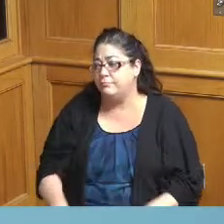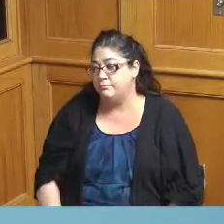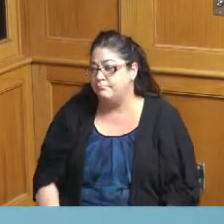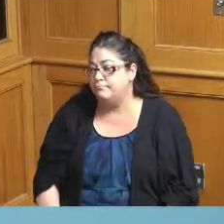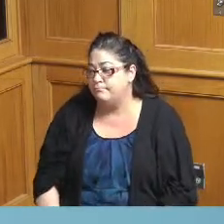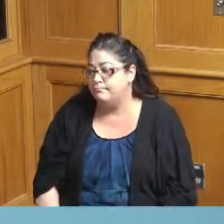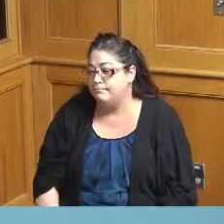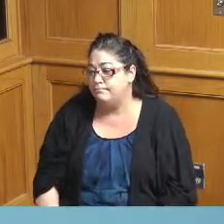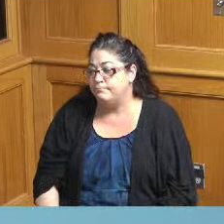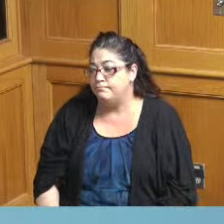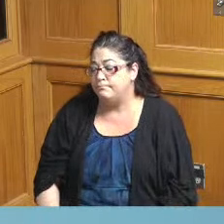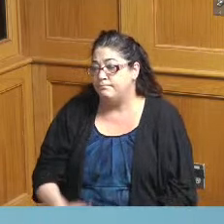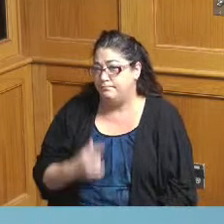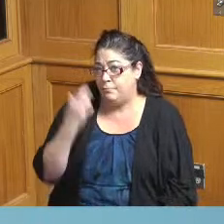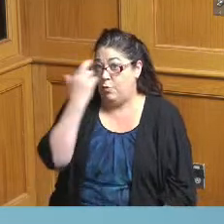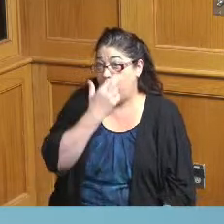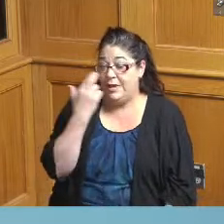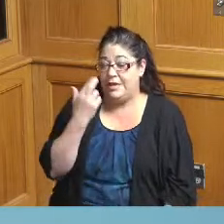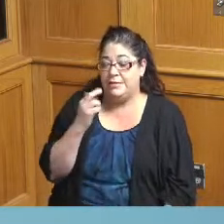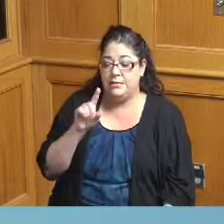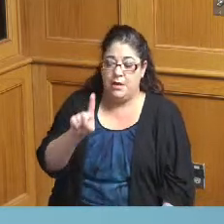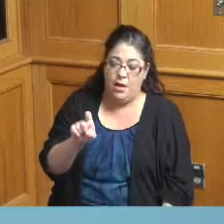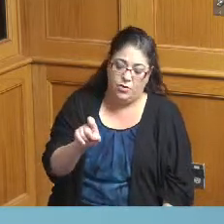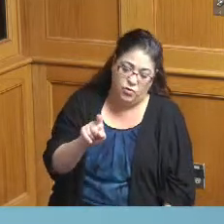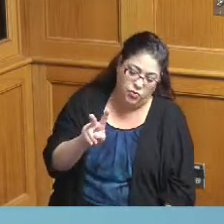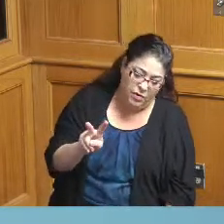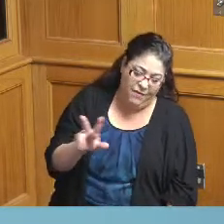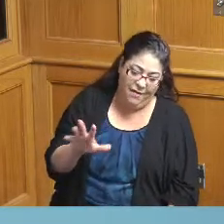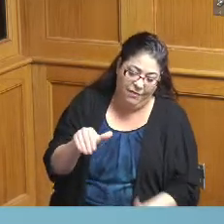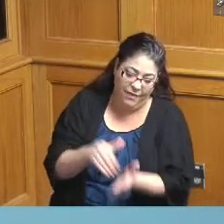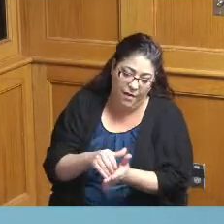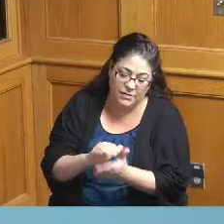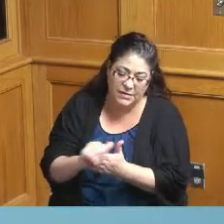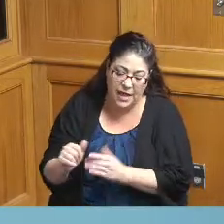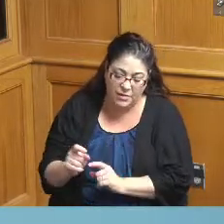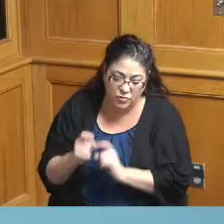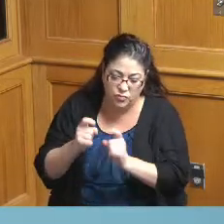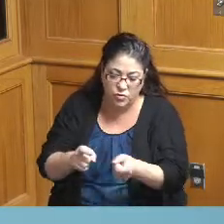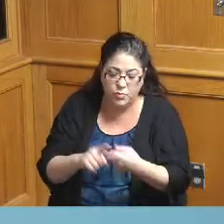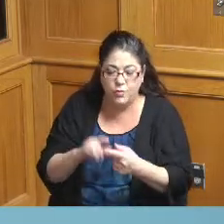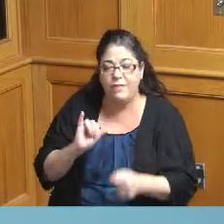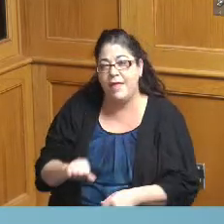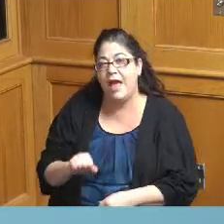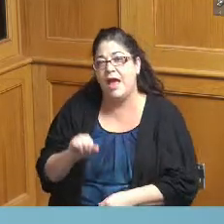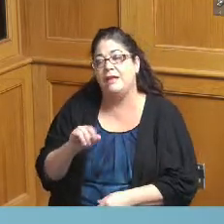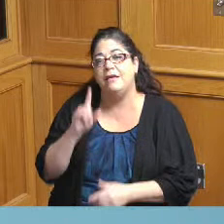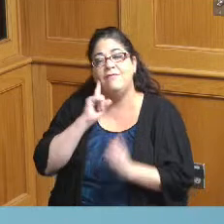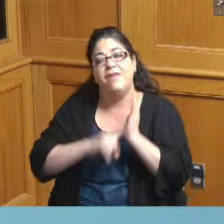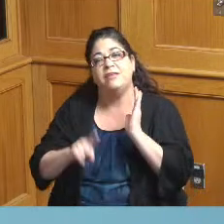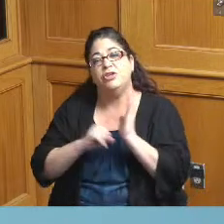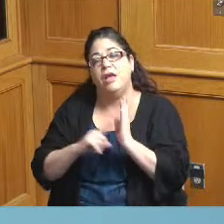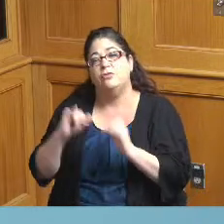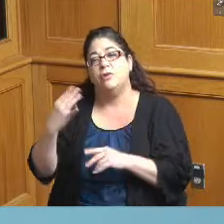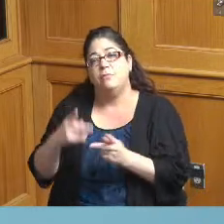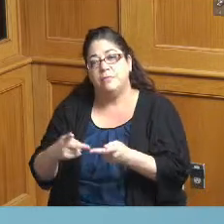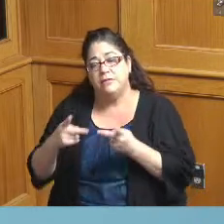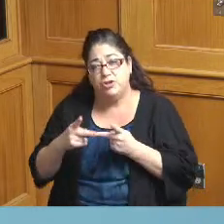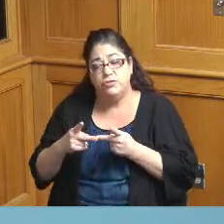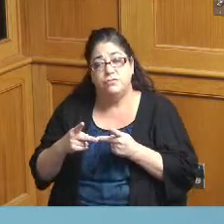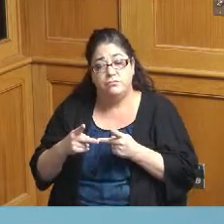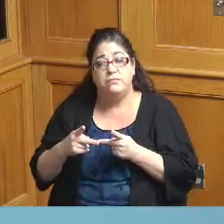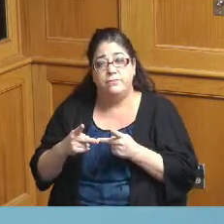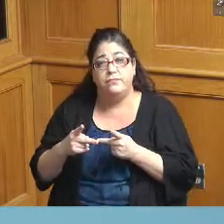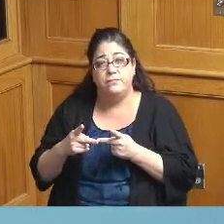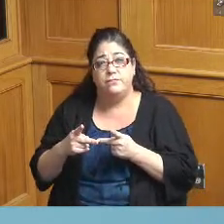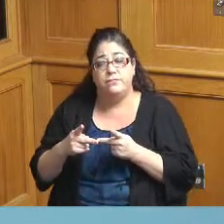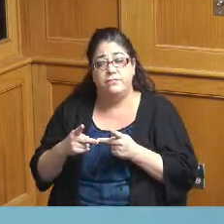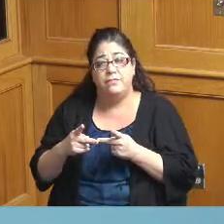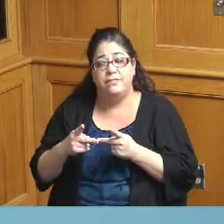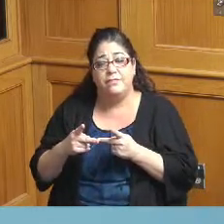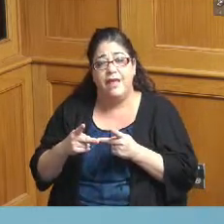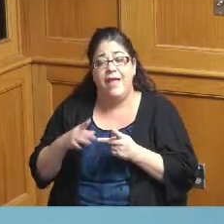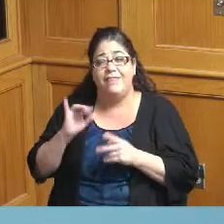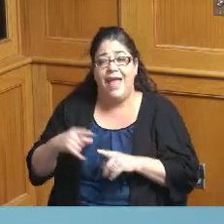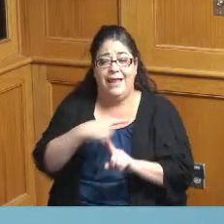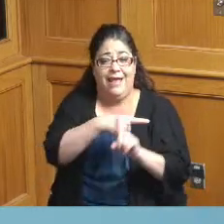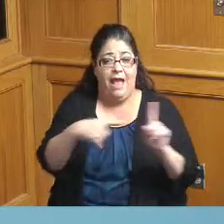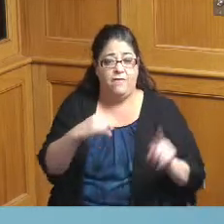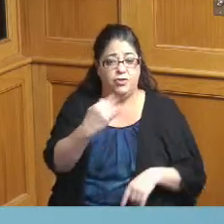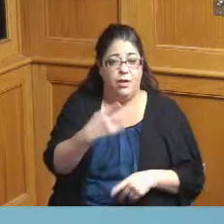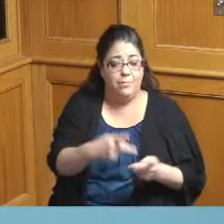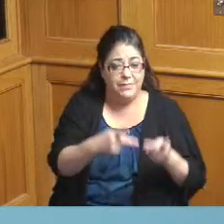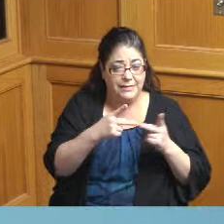I would attribute 125,000 to the investigator position and the half magistrate we added and